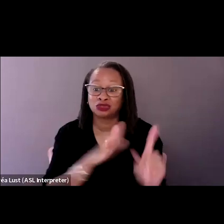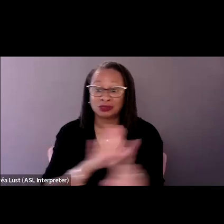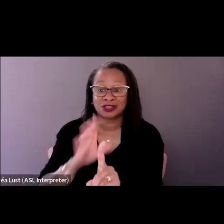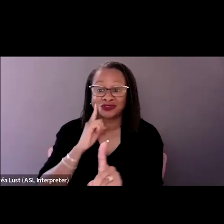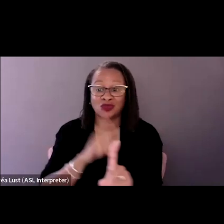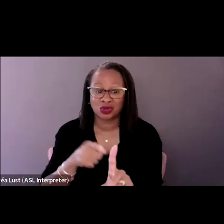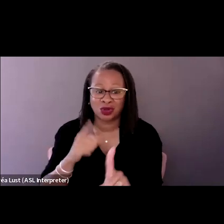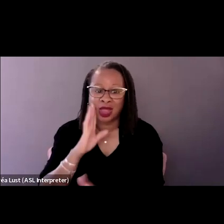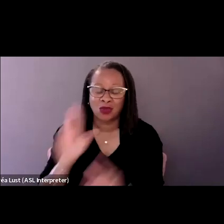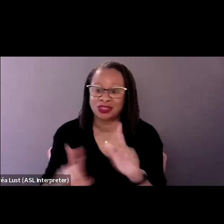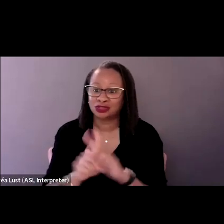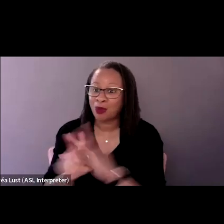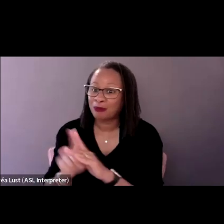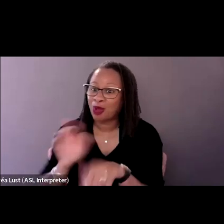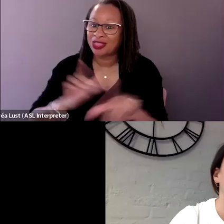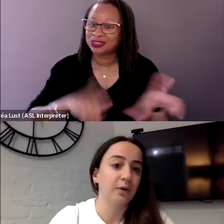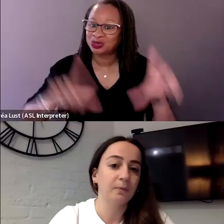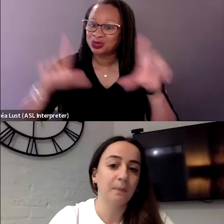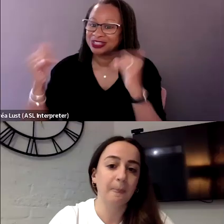when they appear on the video.